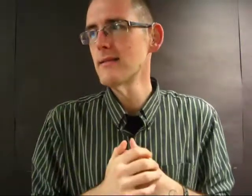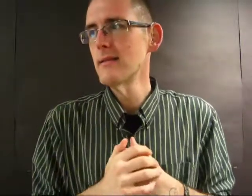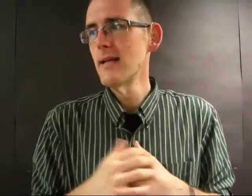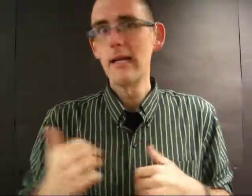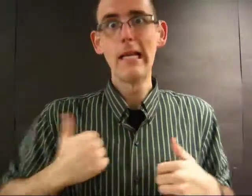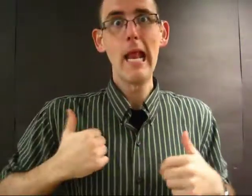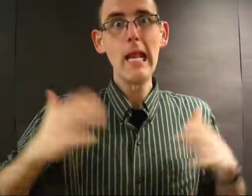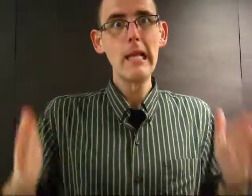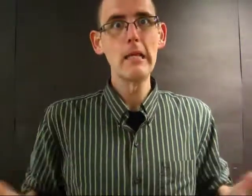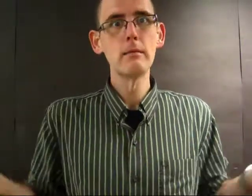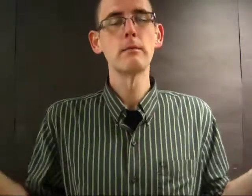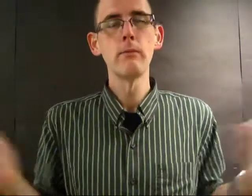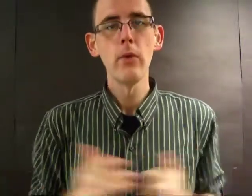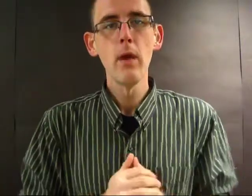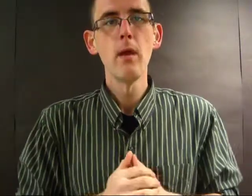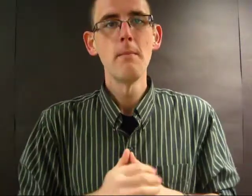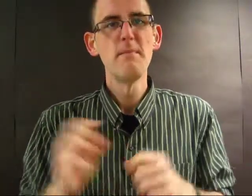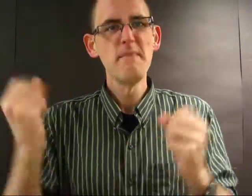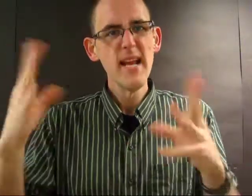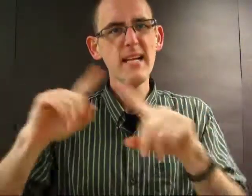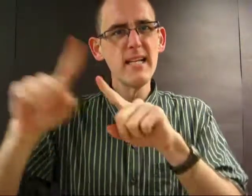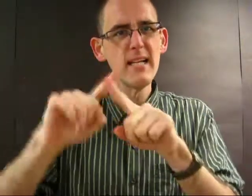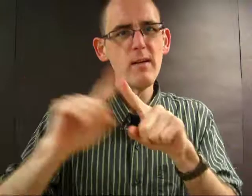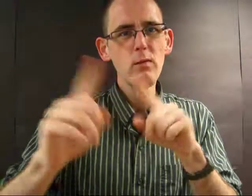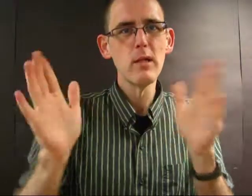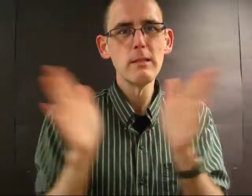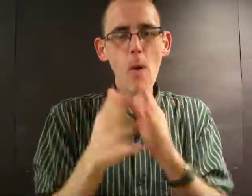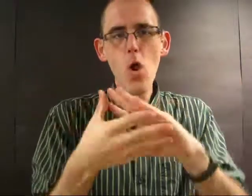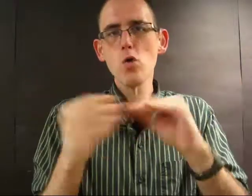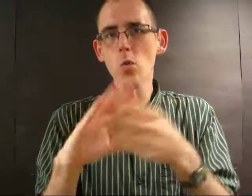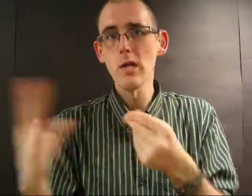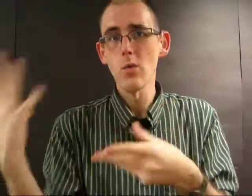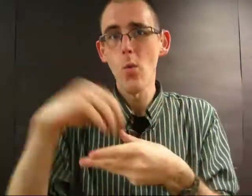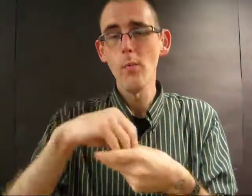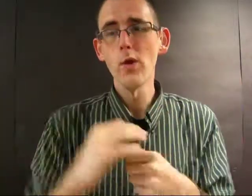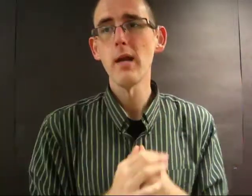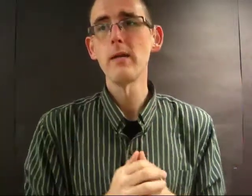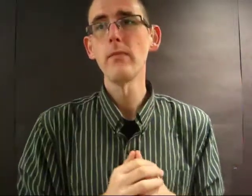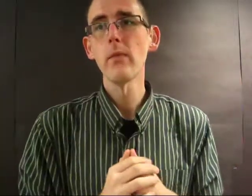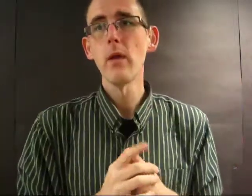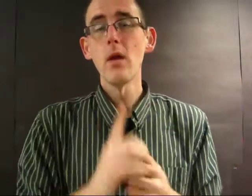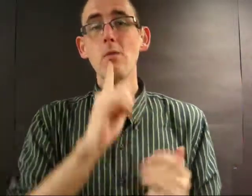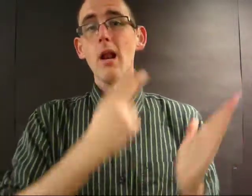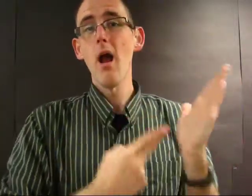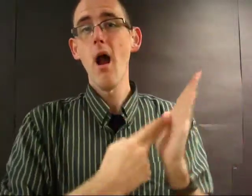and Canadians. So there are a ton of smaller stories incorporated into the book. And to be honest ...